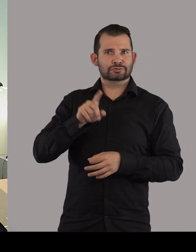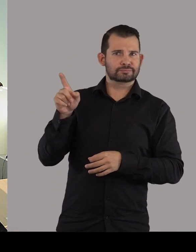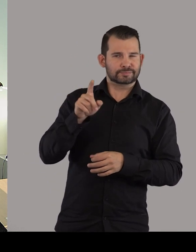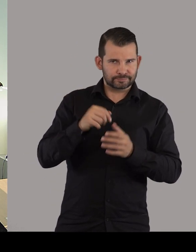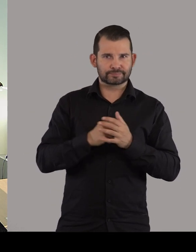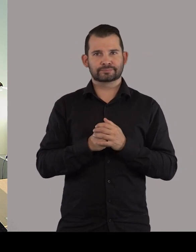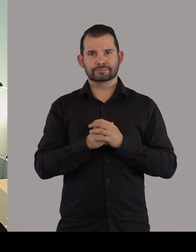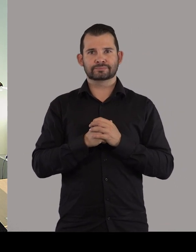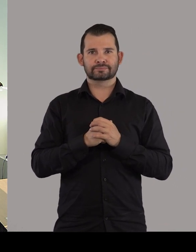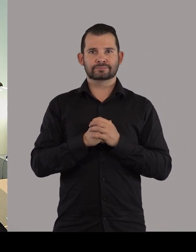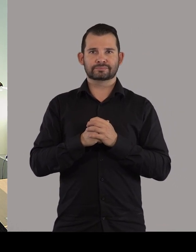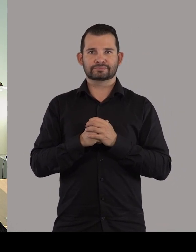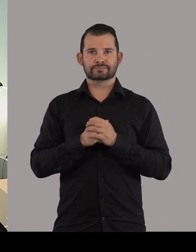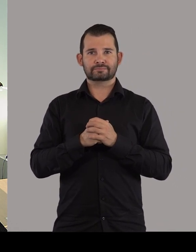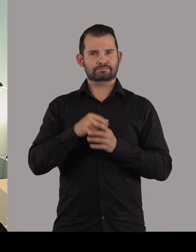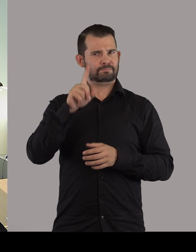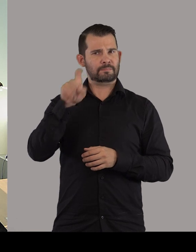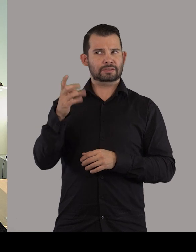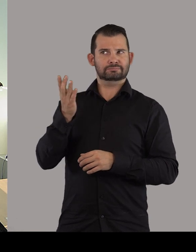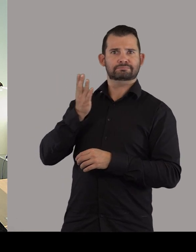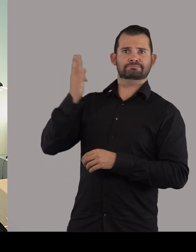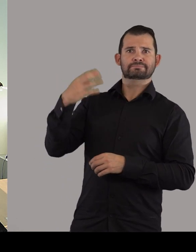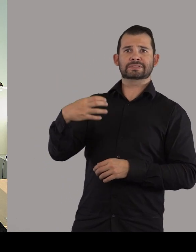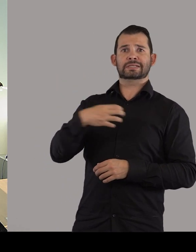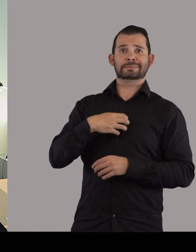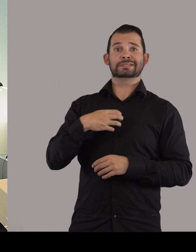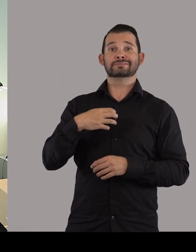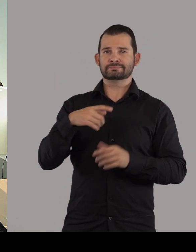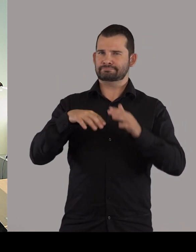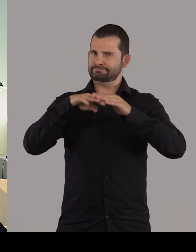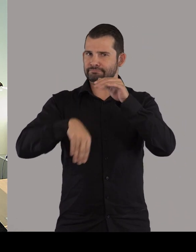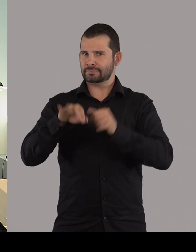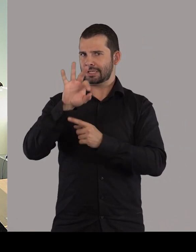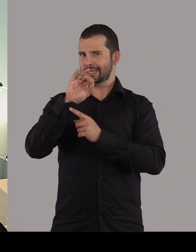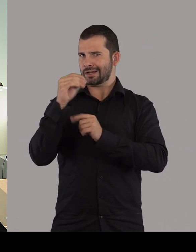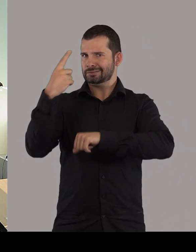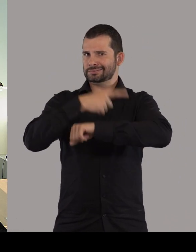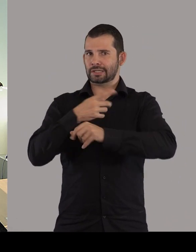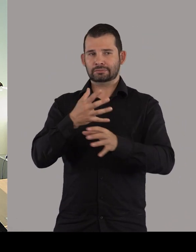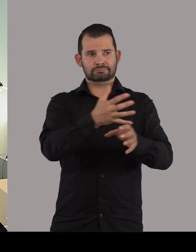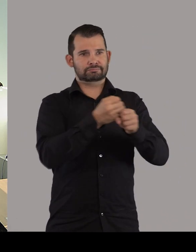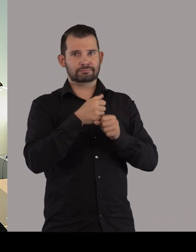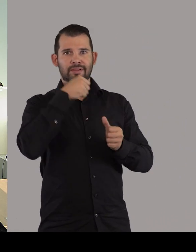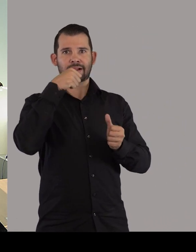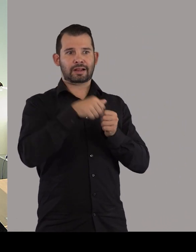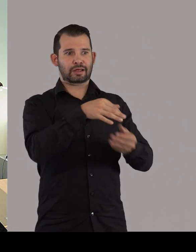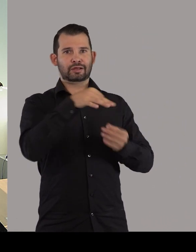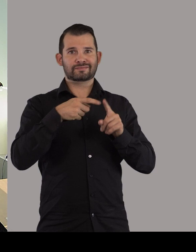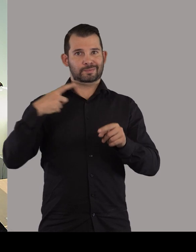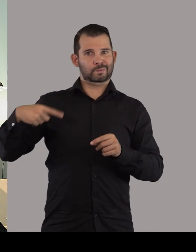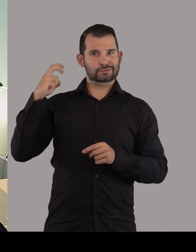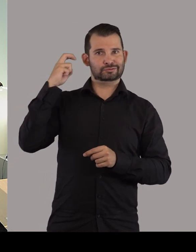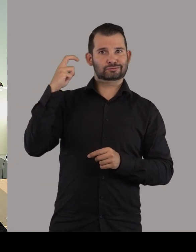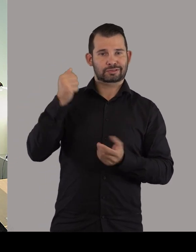You have to submit your appeal within 90 days of receiving your Wheel-Trans eligibility letter.